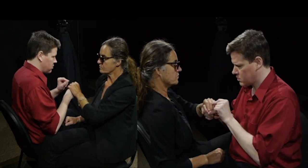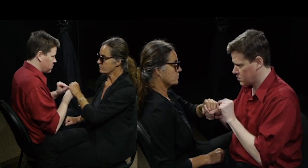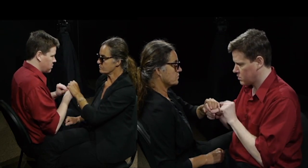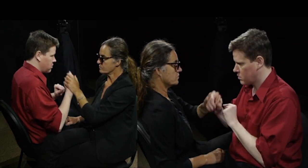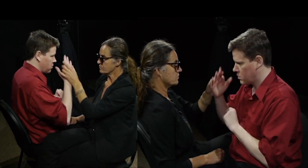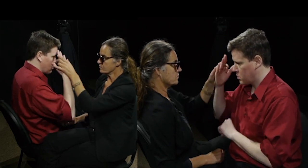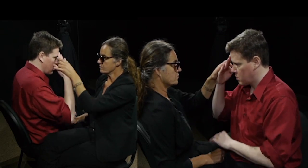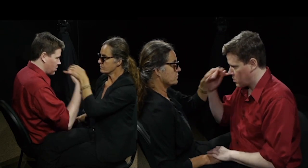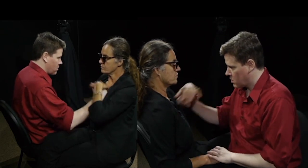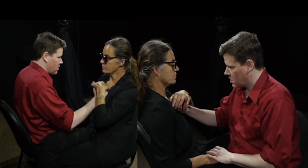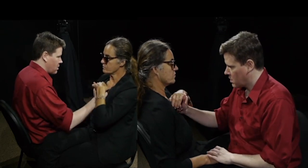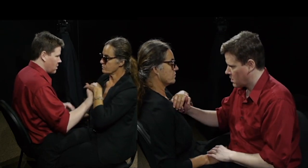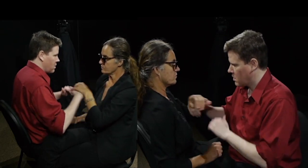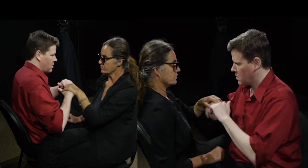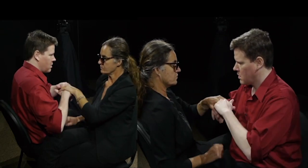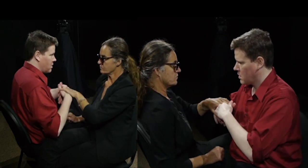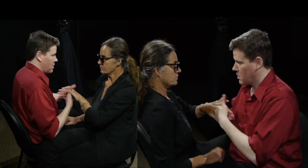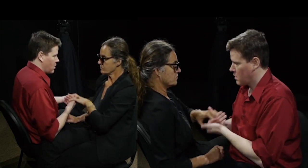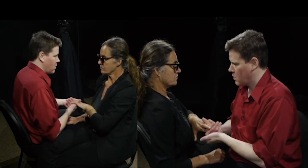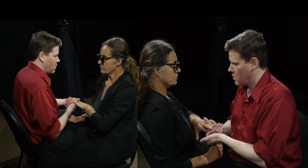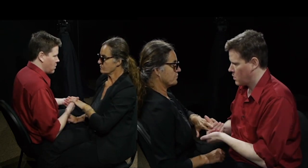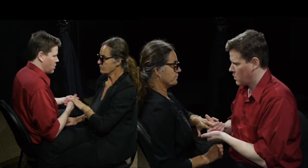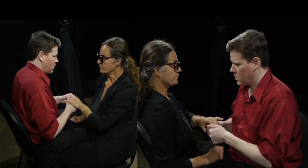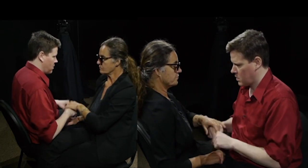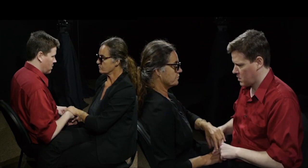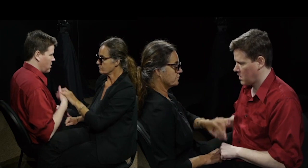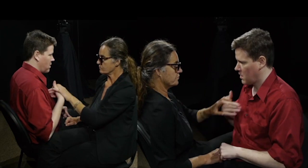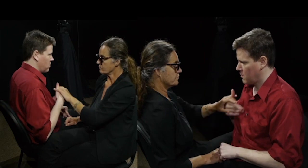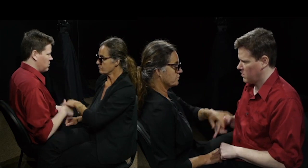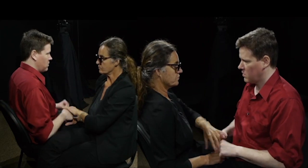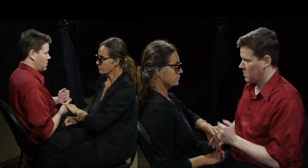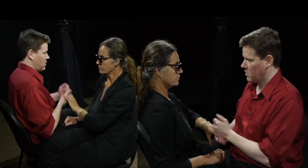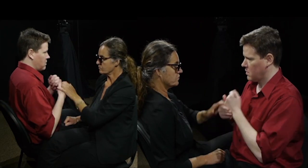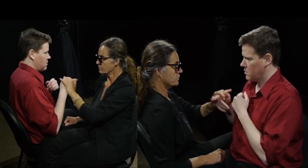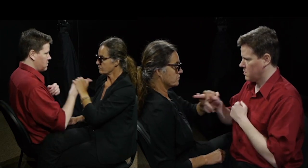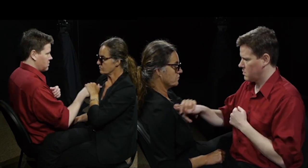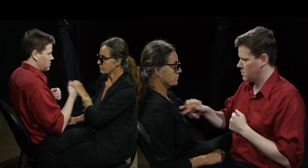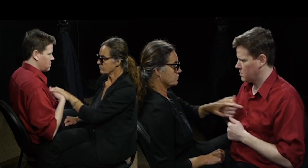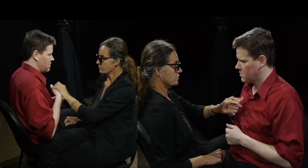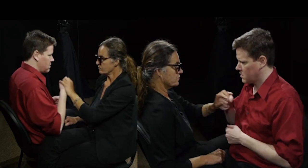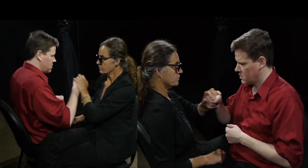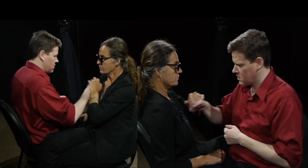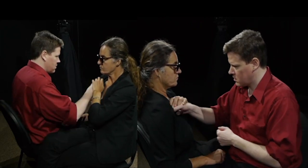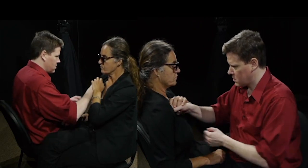There's no question that to achieve any systemic change in the education of DeafBlind children